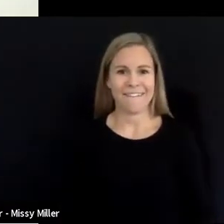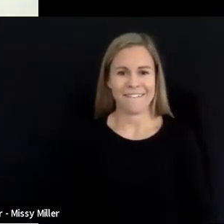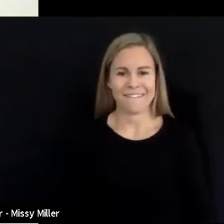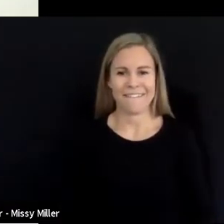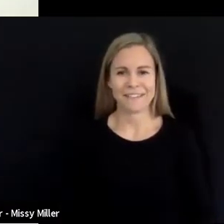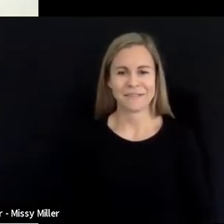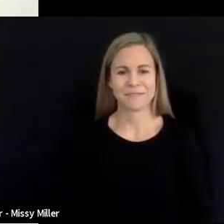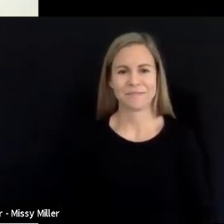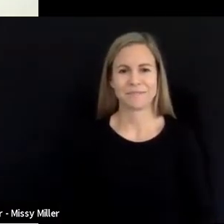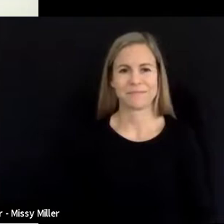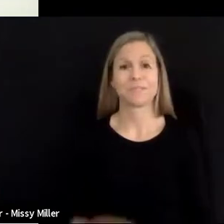Dewey.